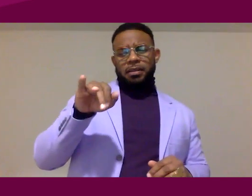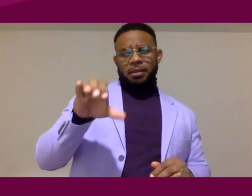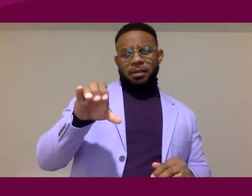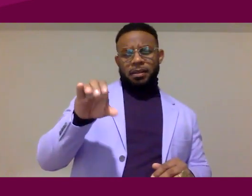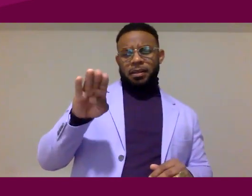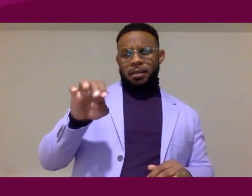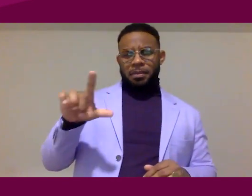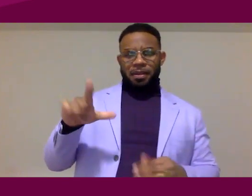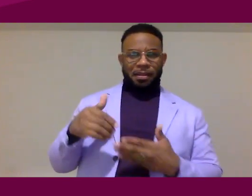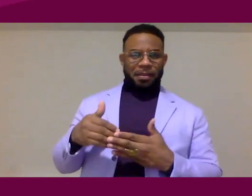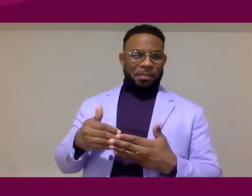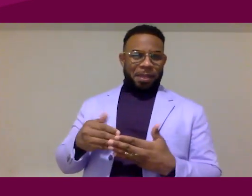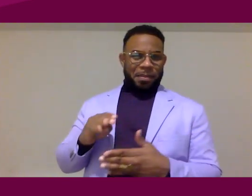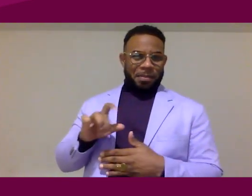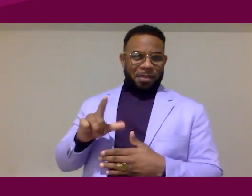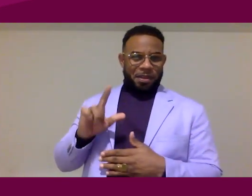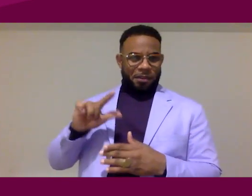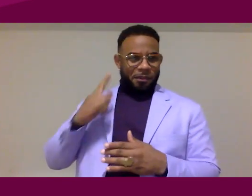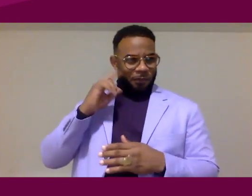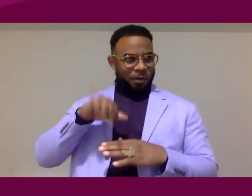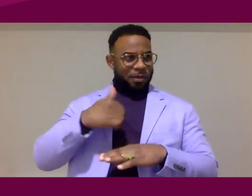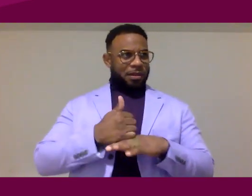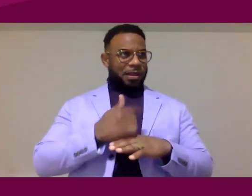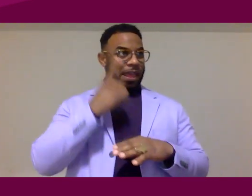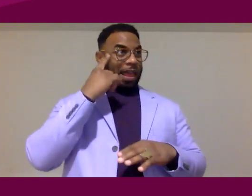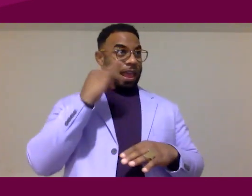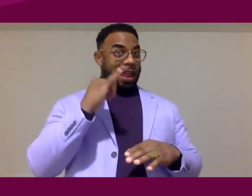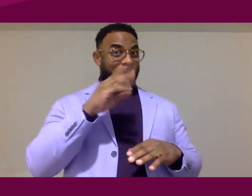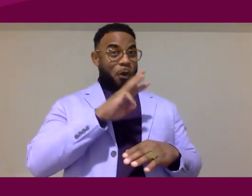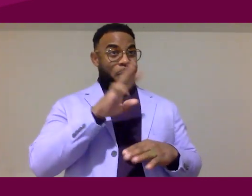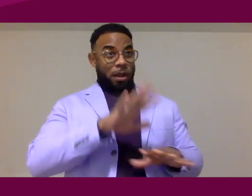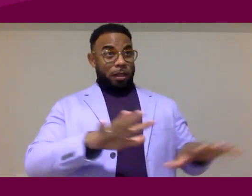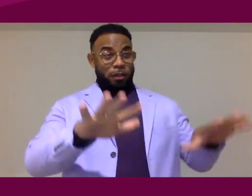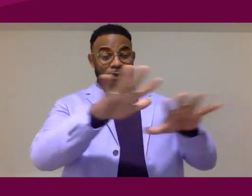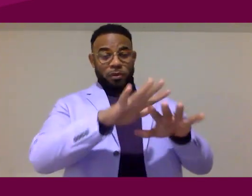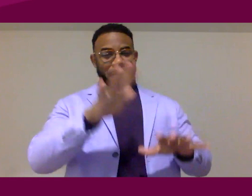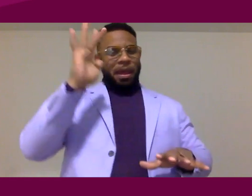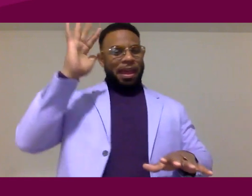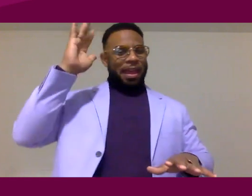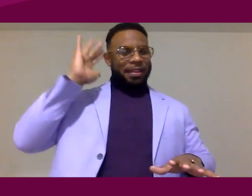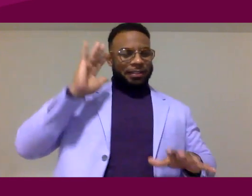the baby bell for California and the Western region back then.